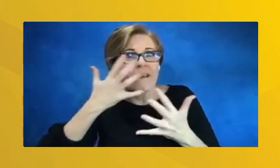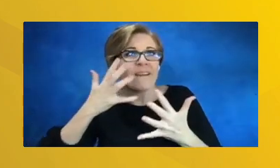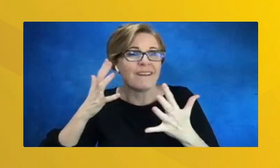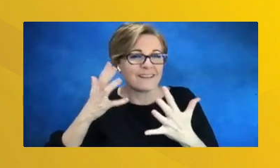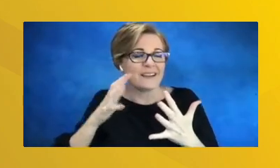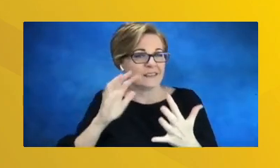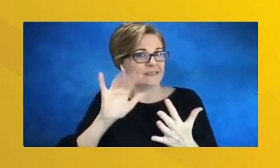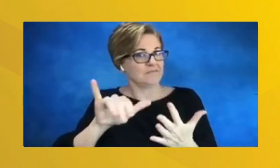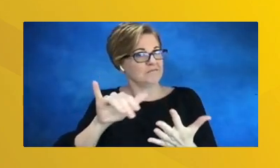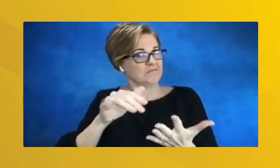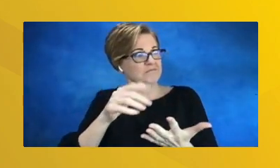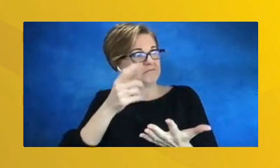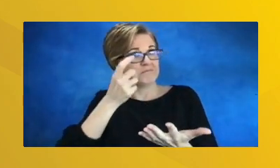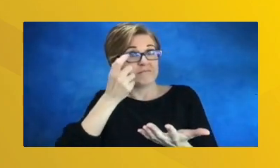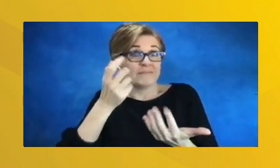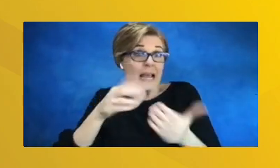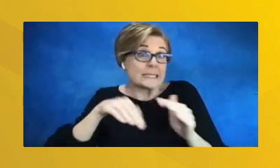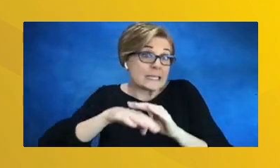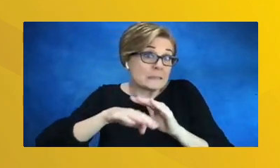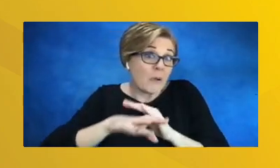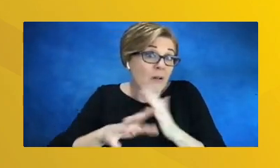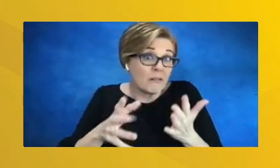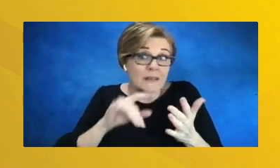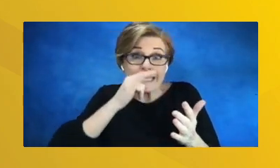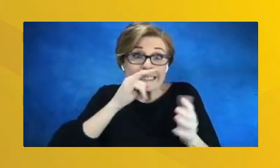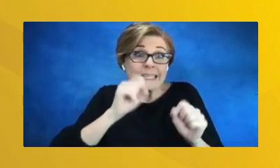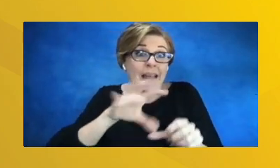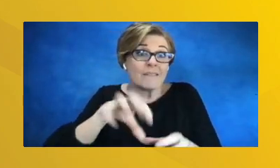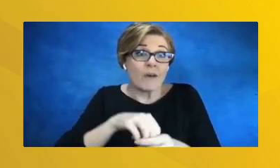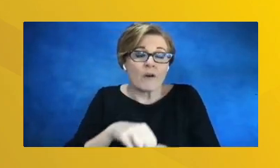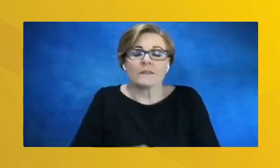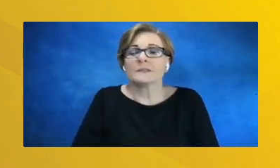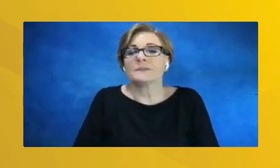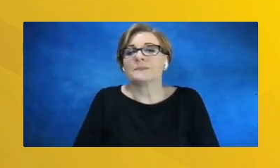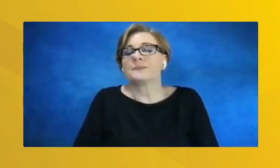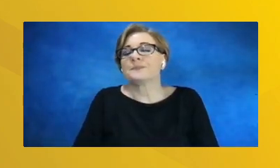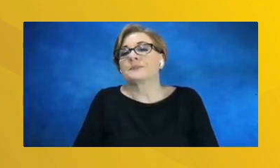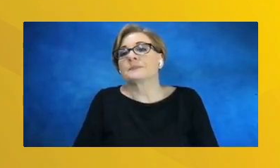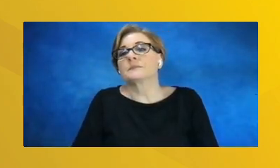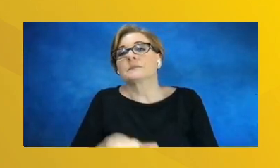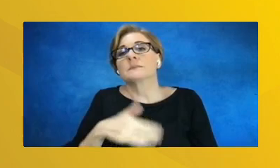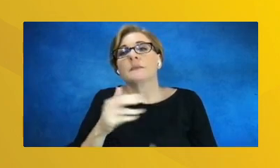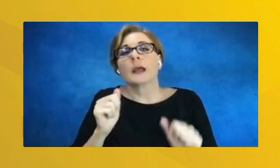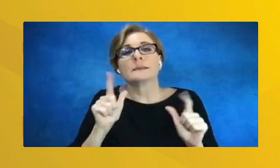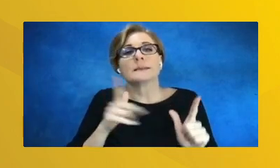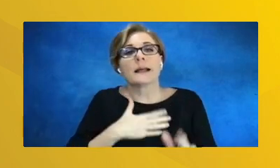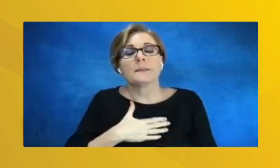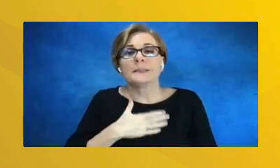involved in. And so if we could go to the next slide, please. OK.